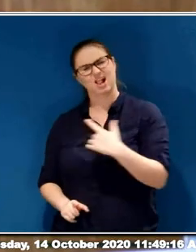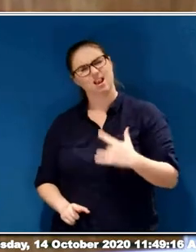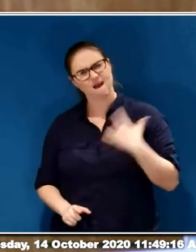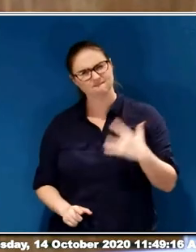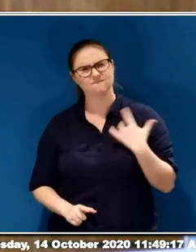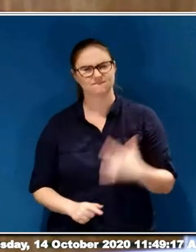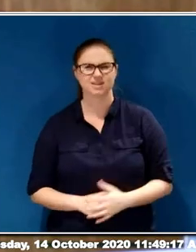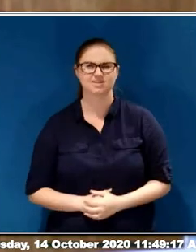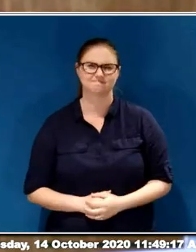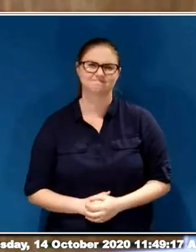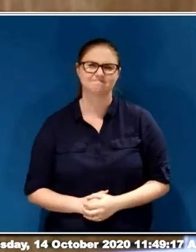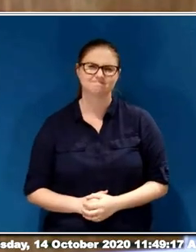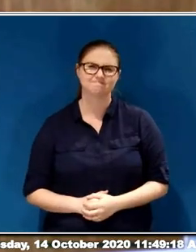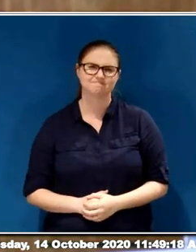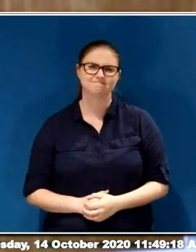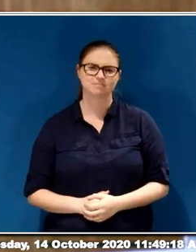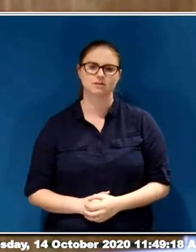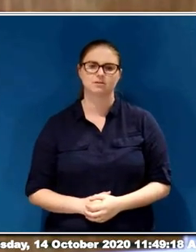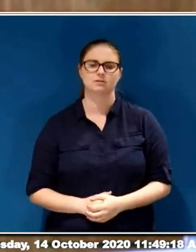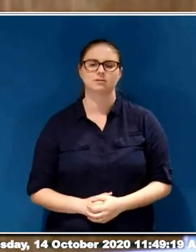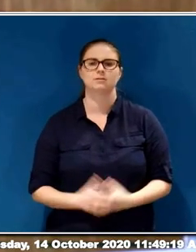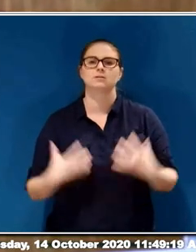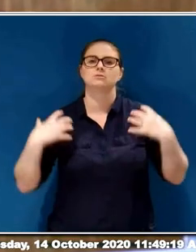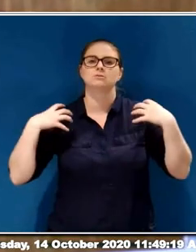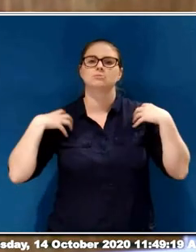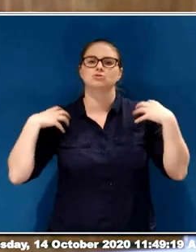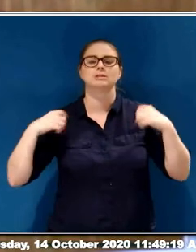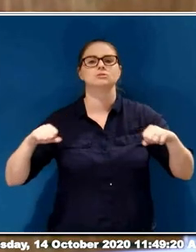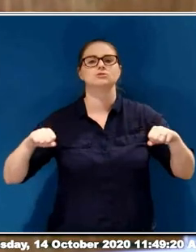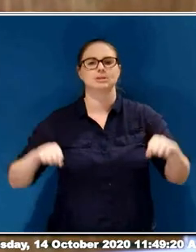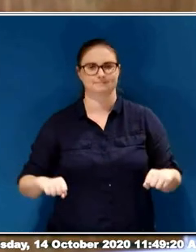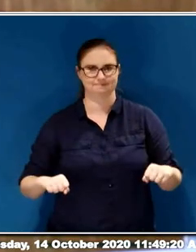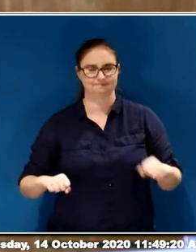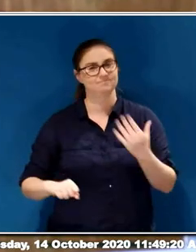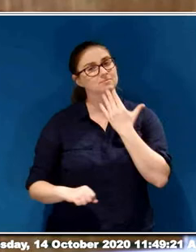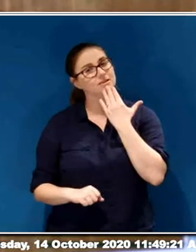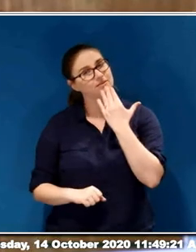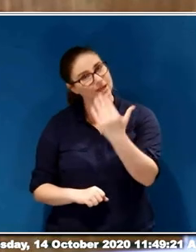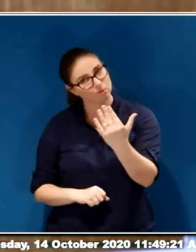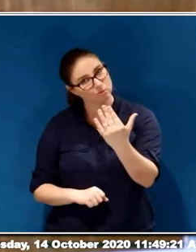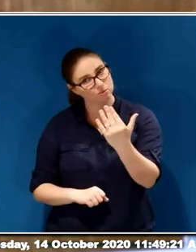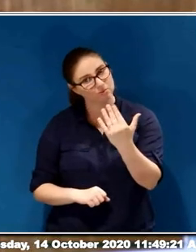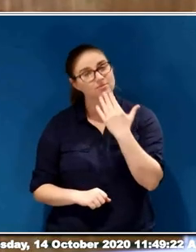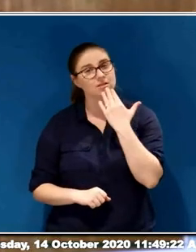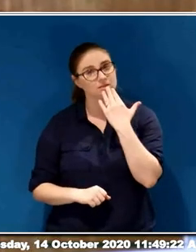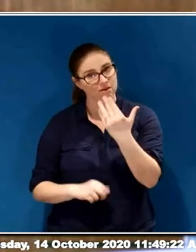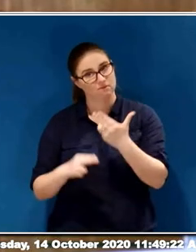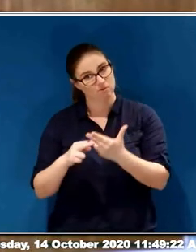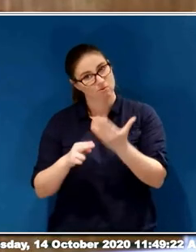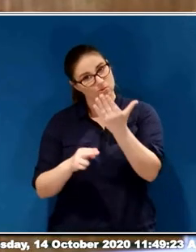Sarah, I would like to thank you and Kobe for sharing your experiences with us.